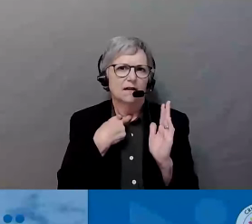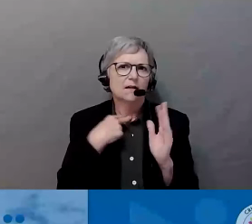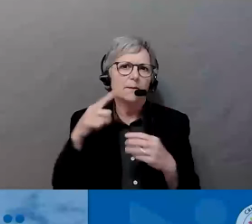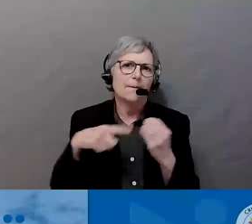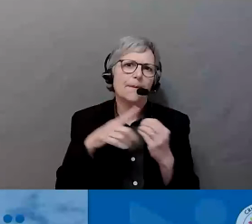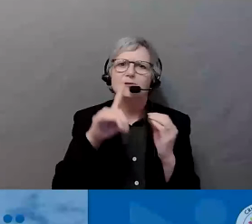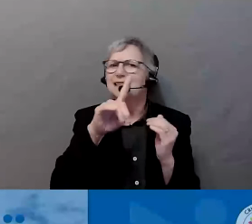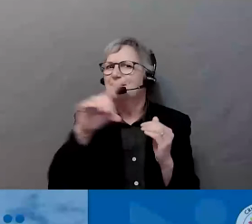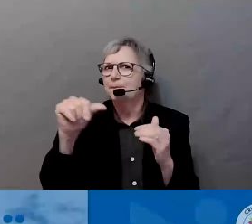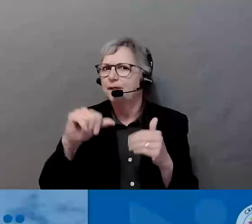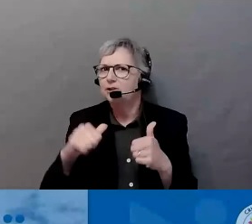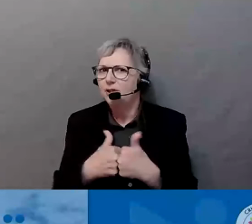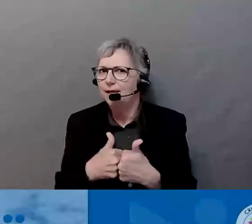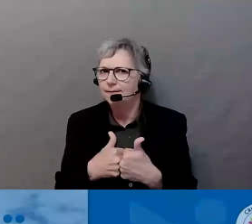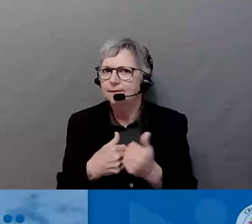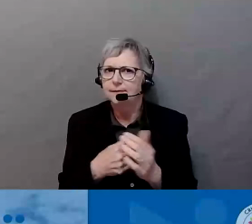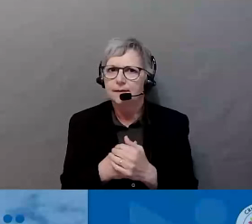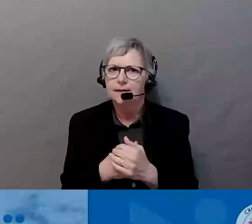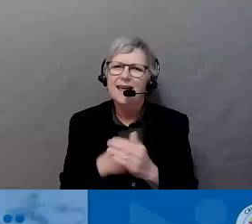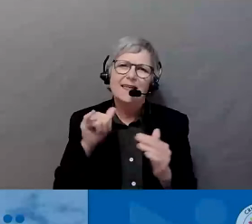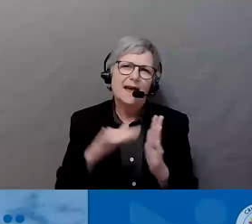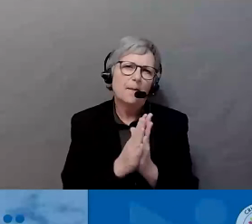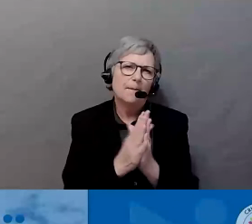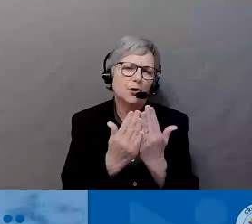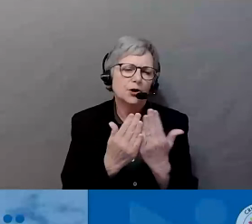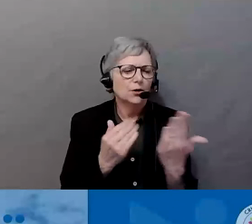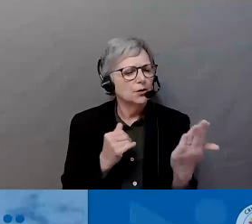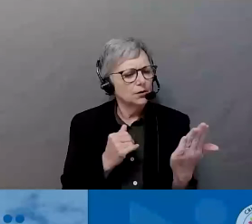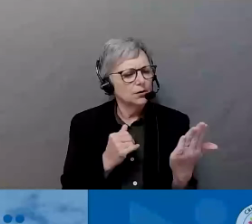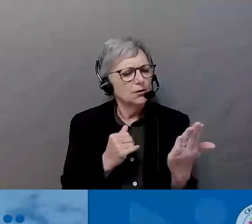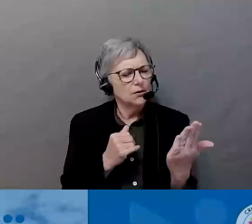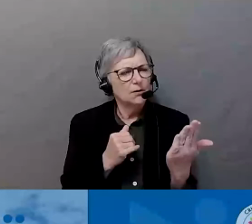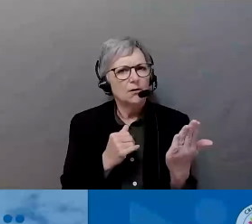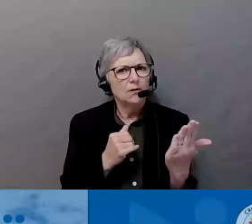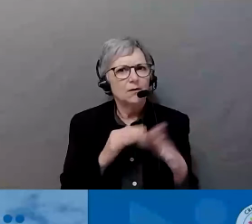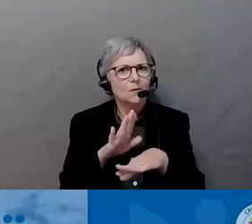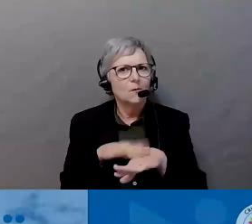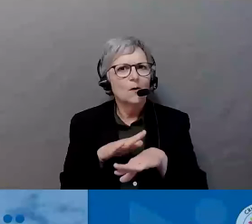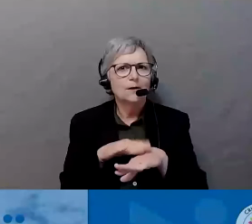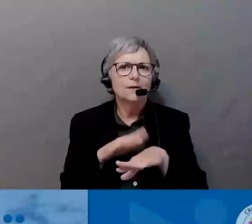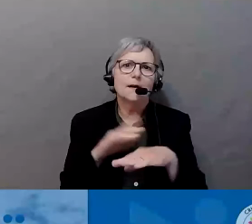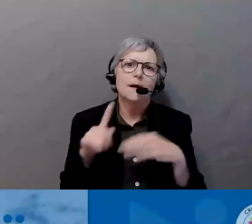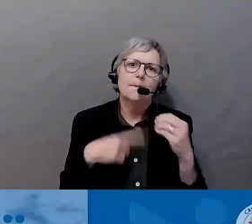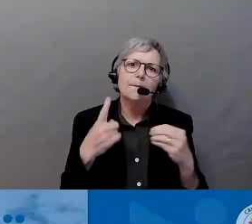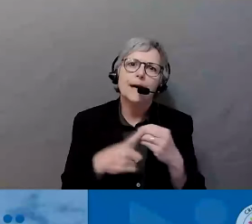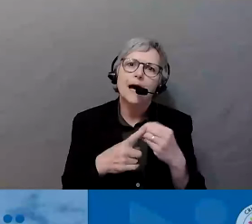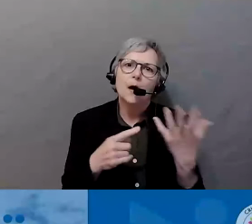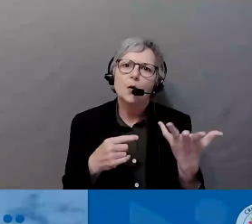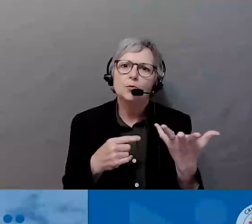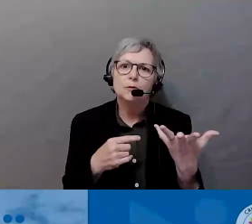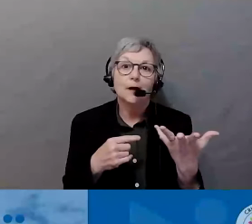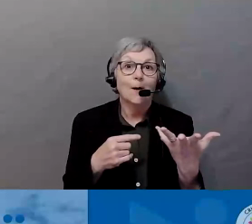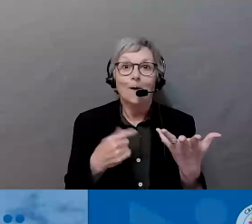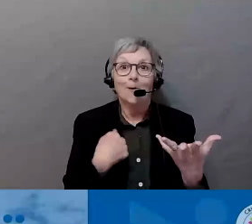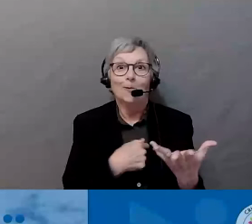ONE THING IS IT WARNED THAT WE ARE IN A GREAT PLACE NOW AND THEN